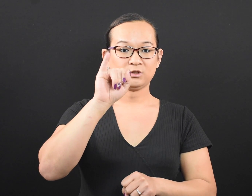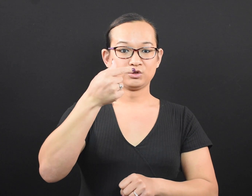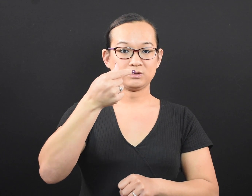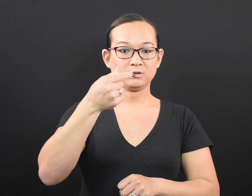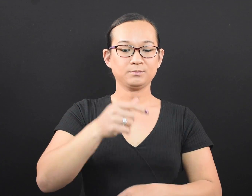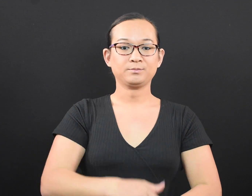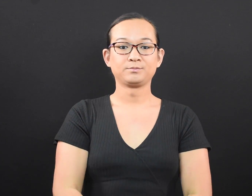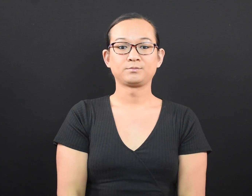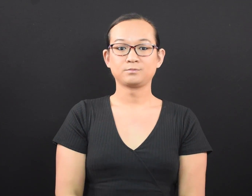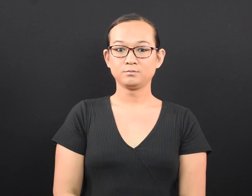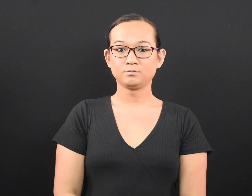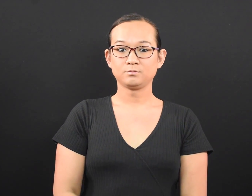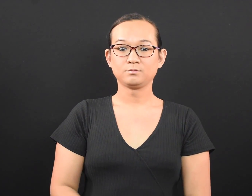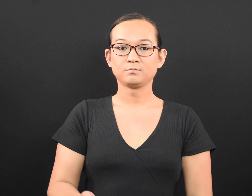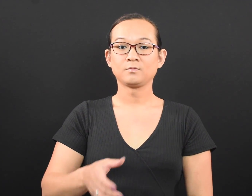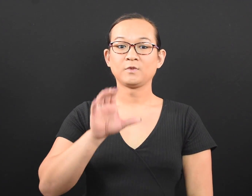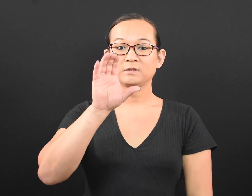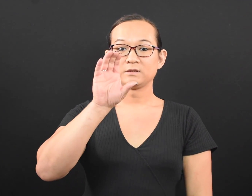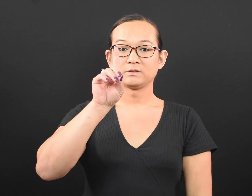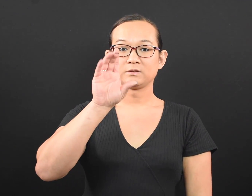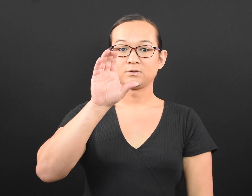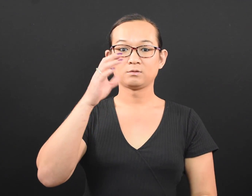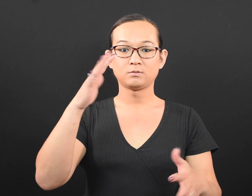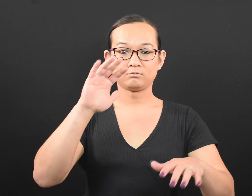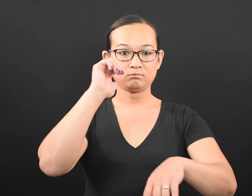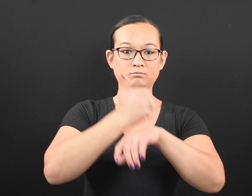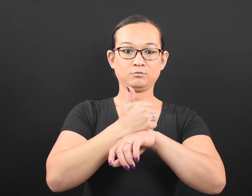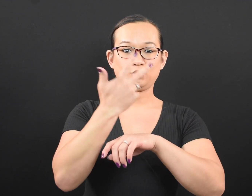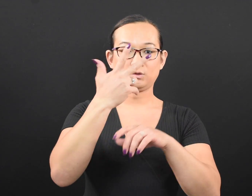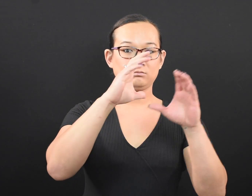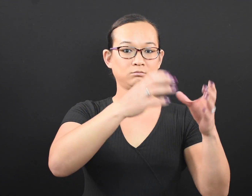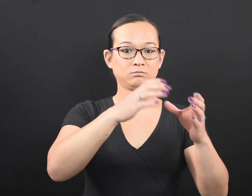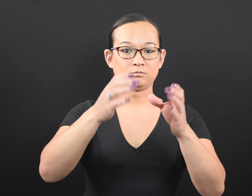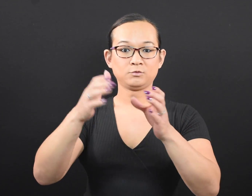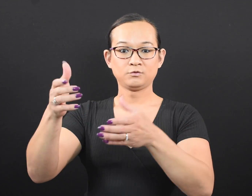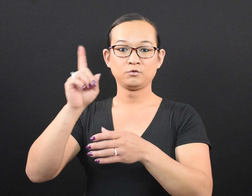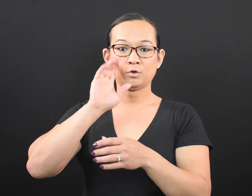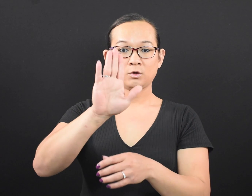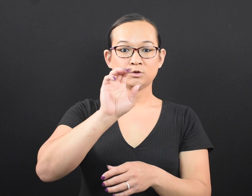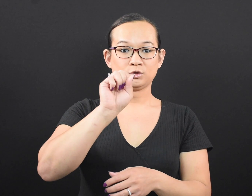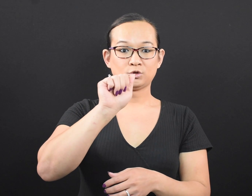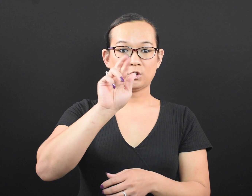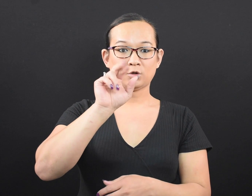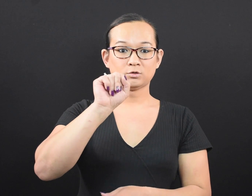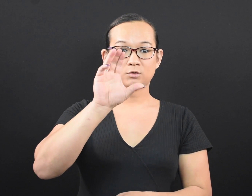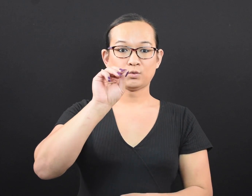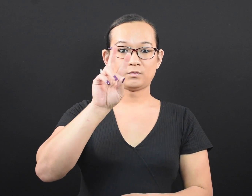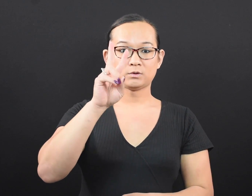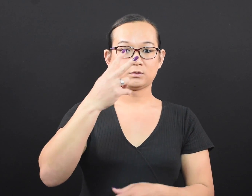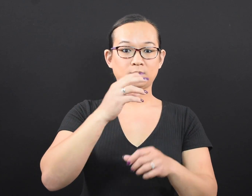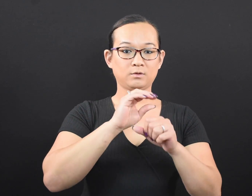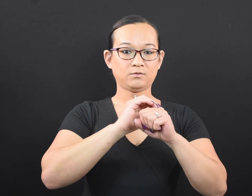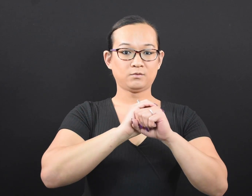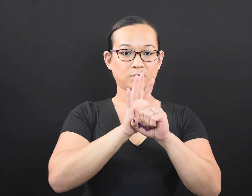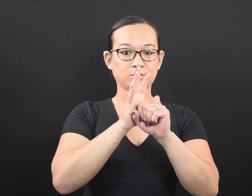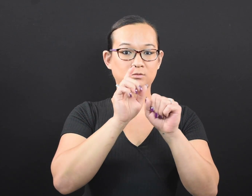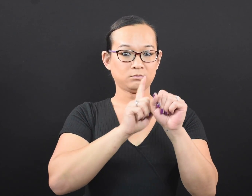CDC established 3 classifications for the SARS-CoV-2 variants being monitored: